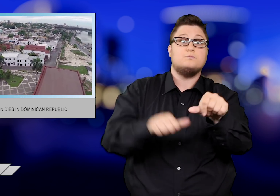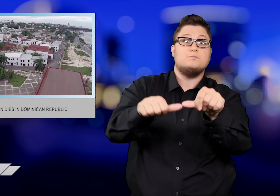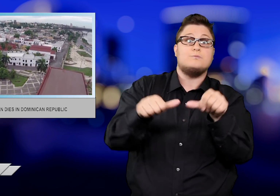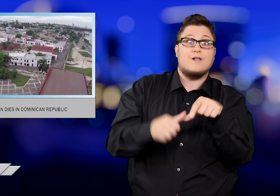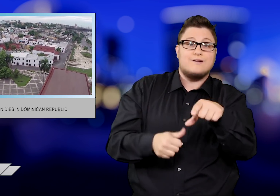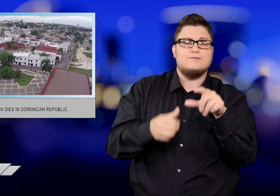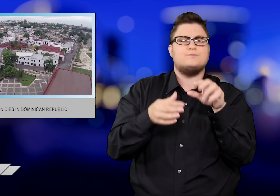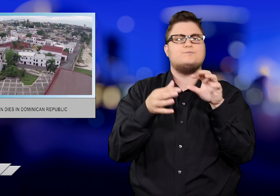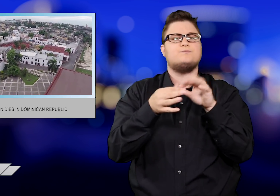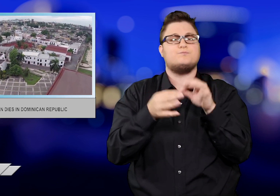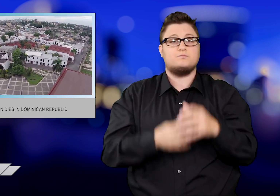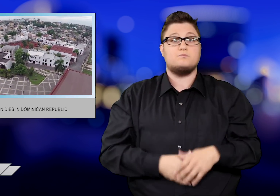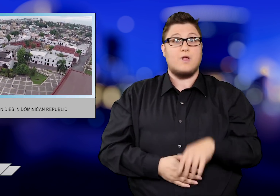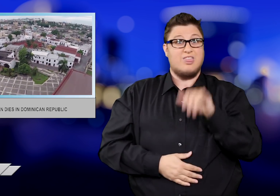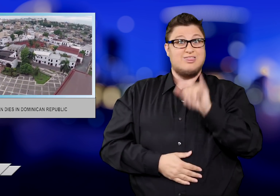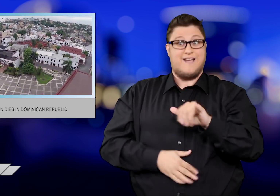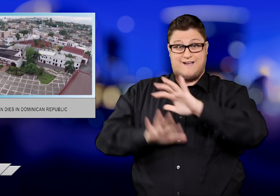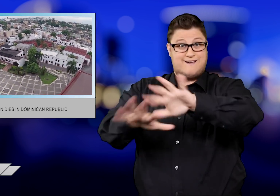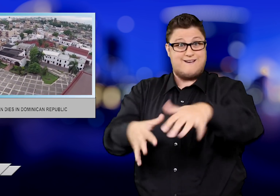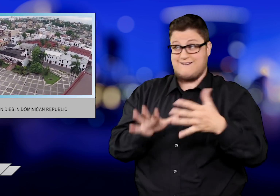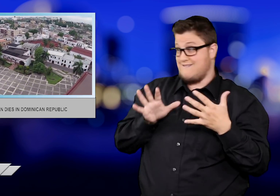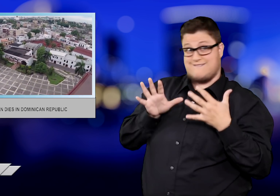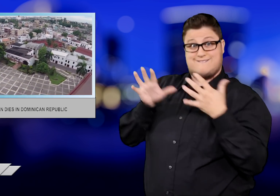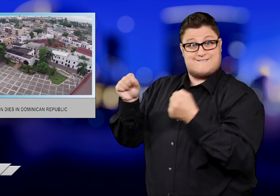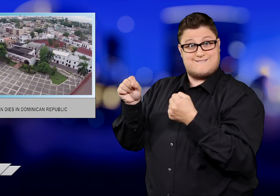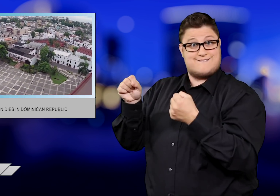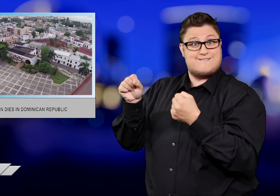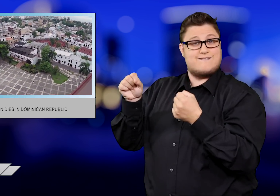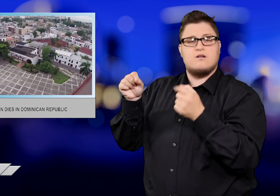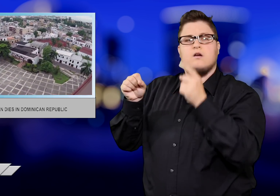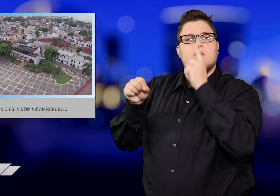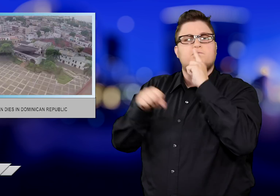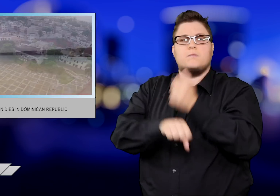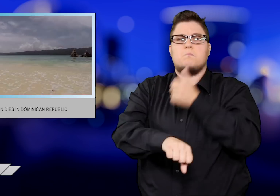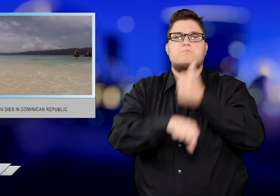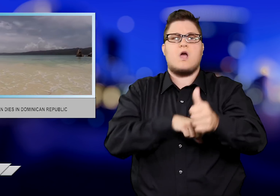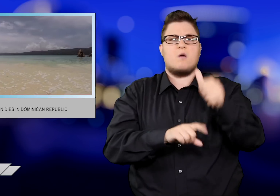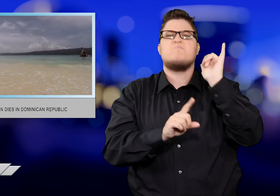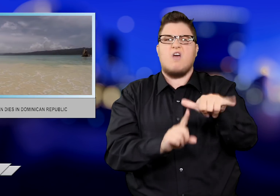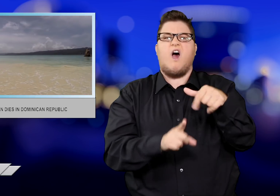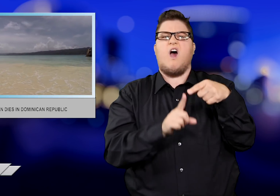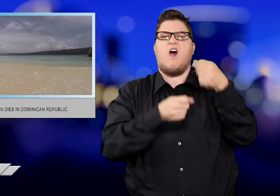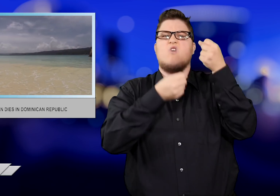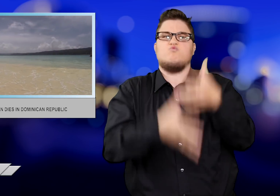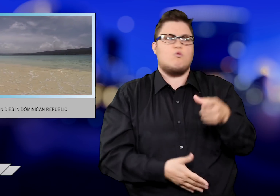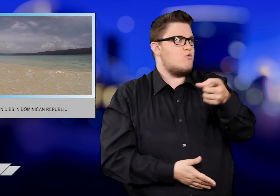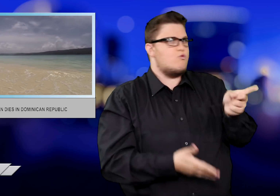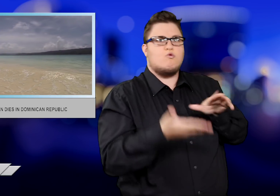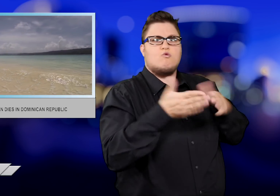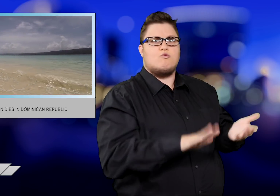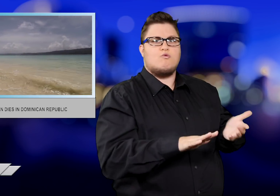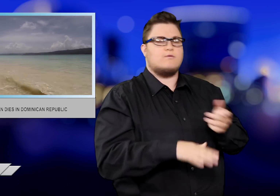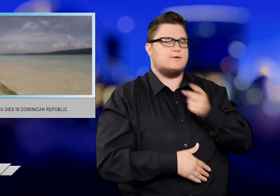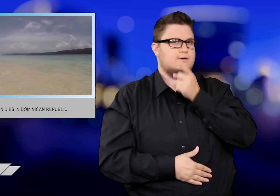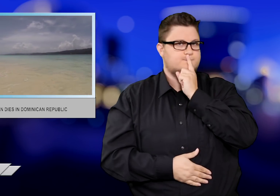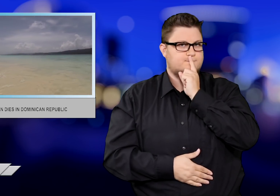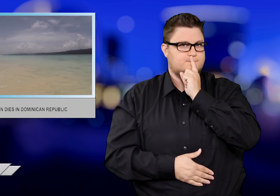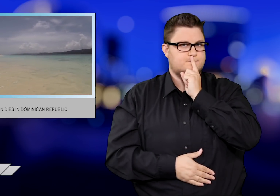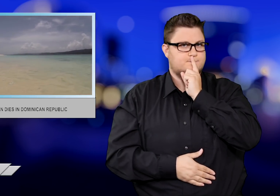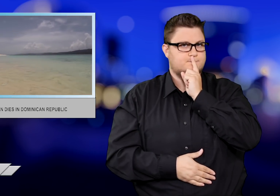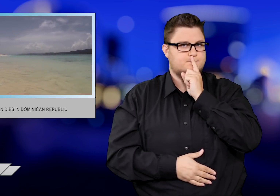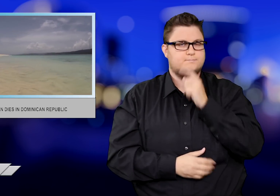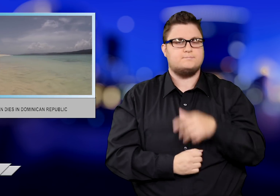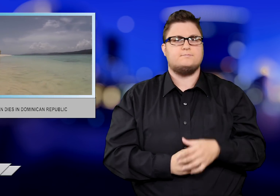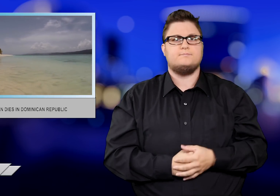The resort says the decision was made independently and not as a result of the incidents.